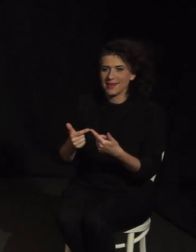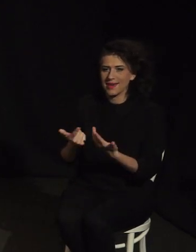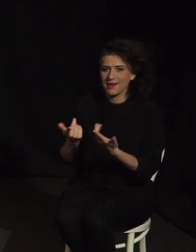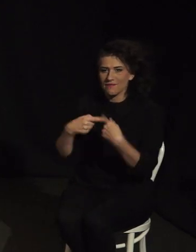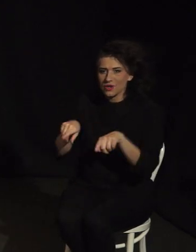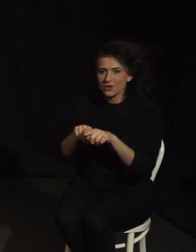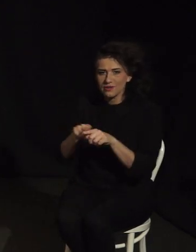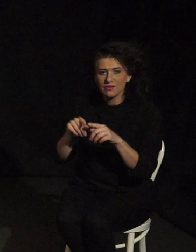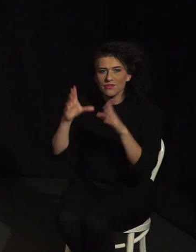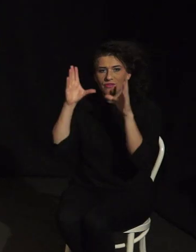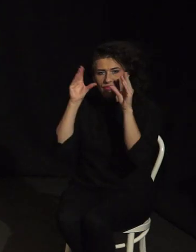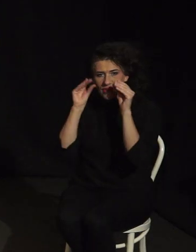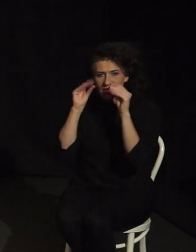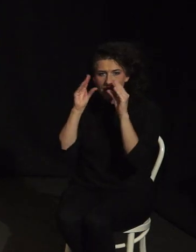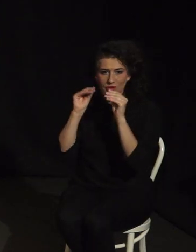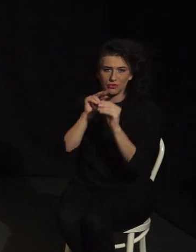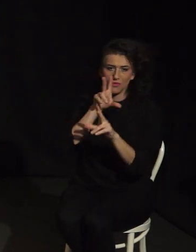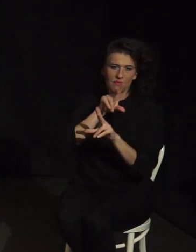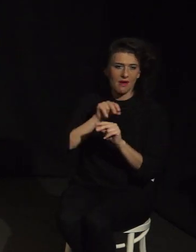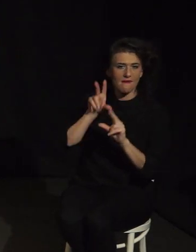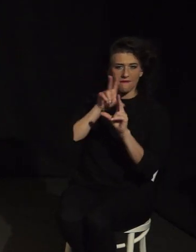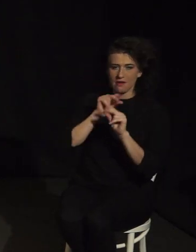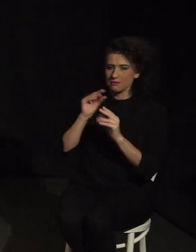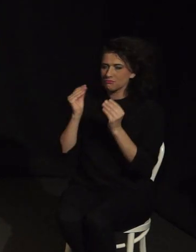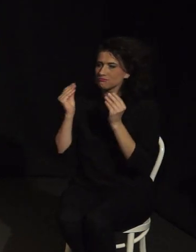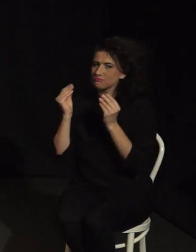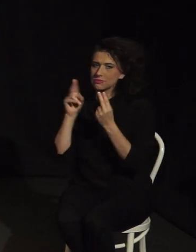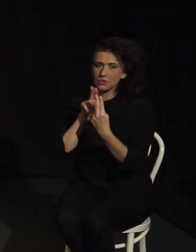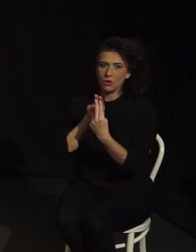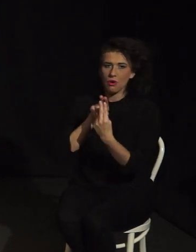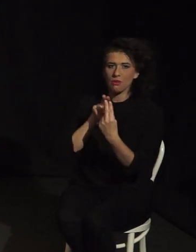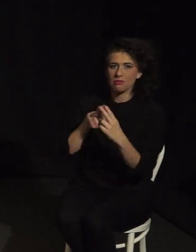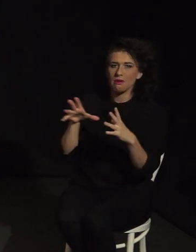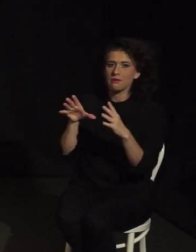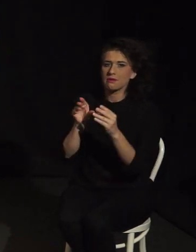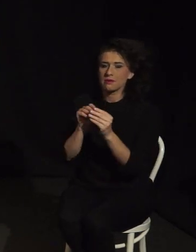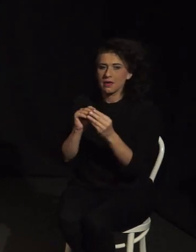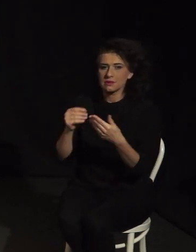during poetry readings. I touched a lot of poetry then.